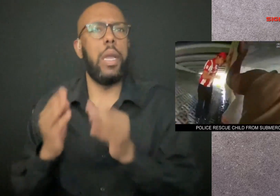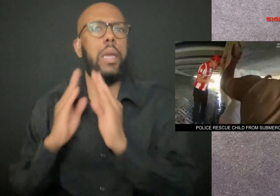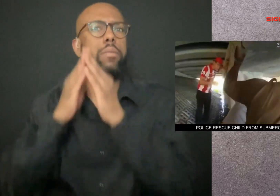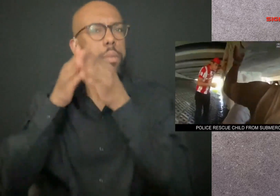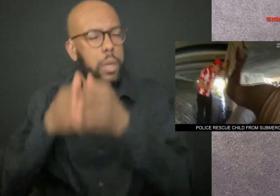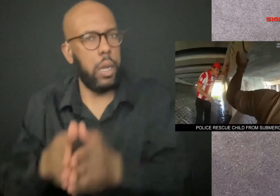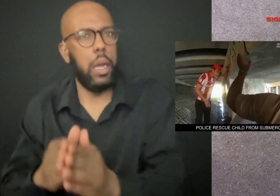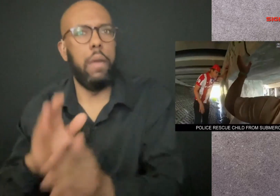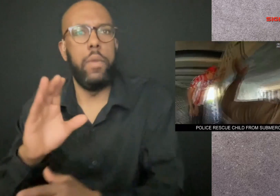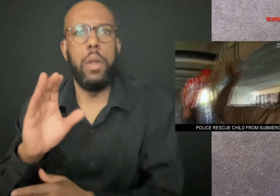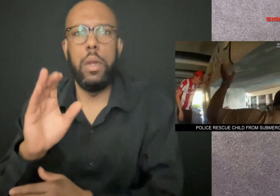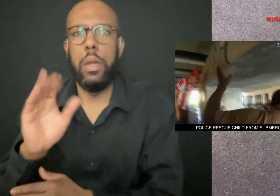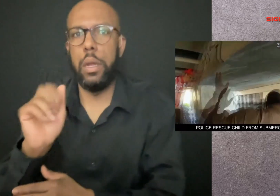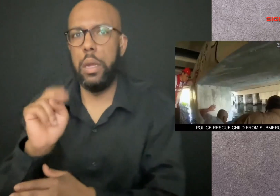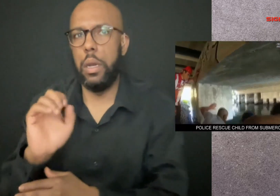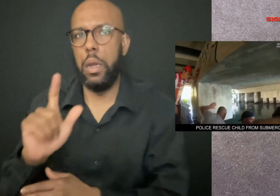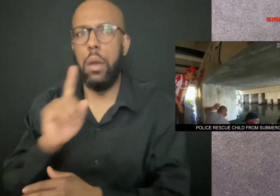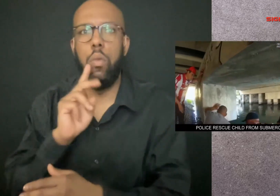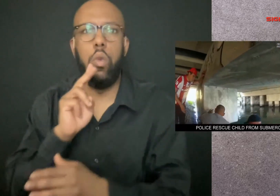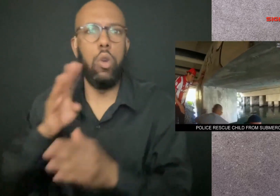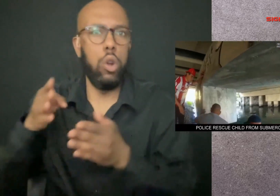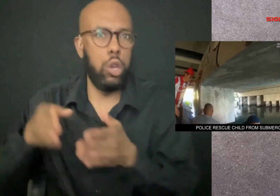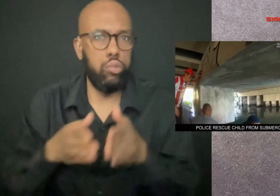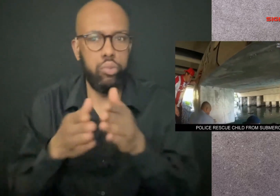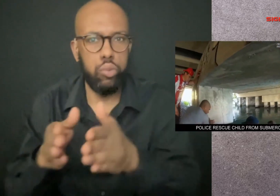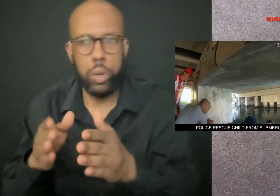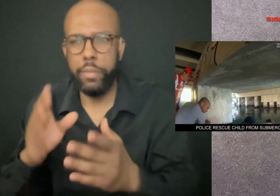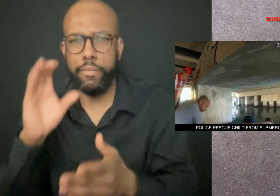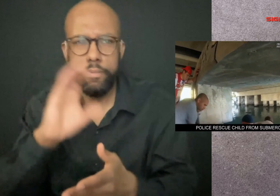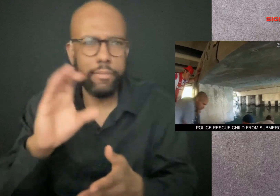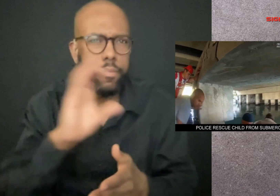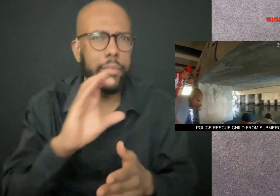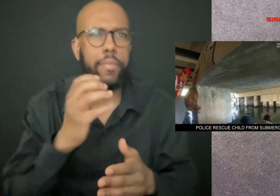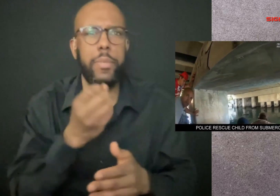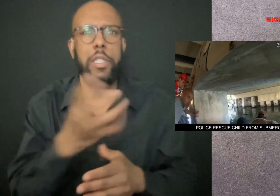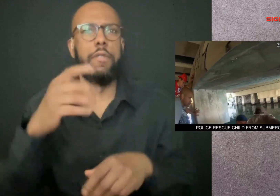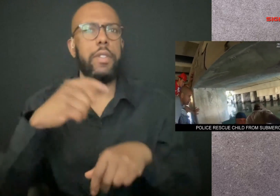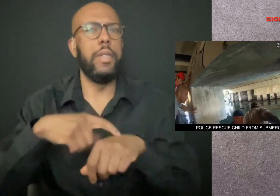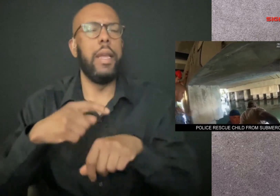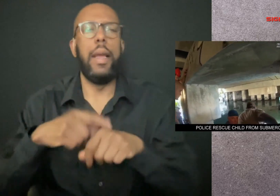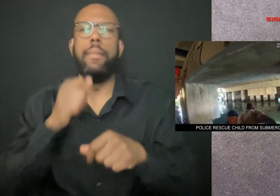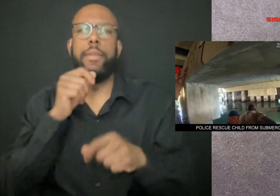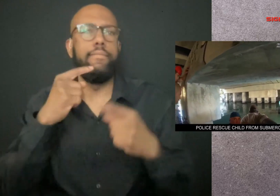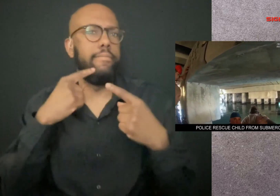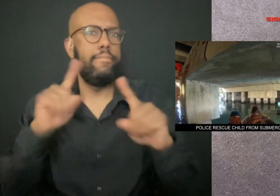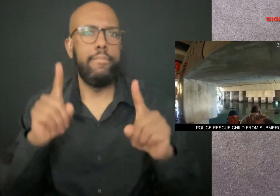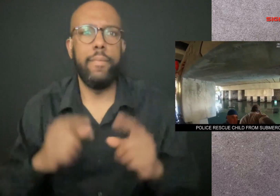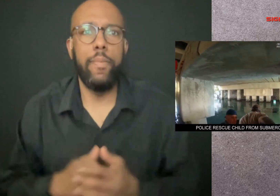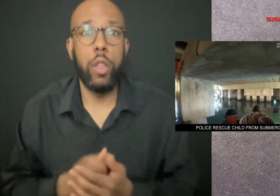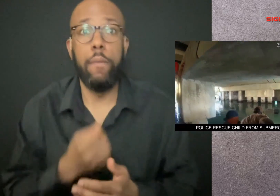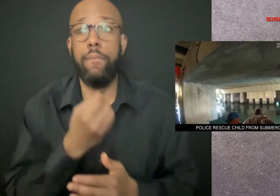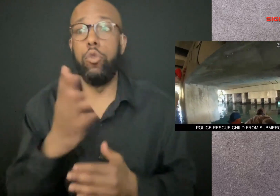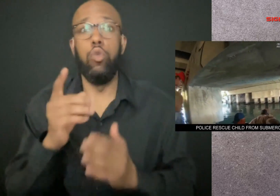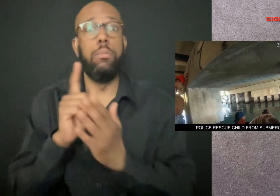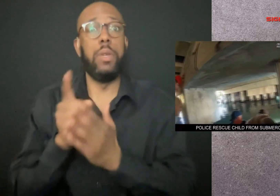mifepristone is used in the majority of abortions today in states that still allow abortion